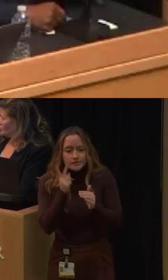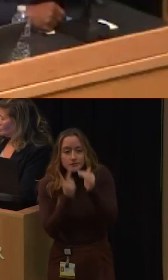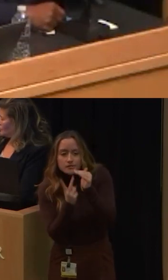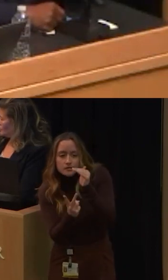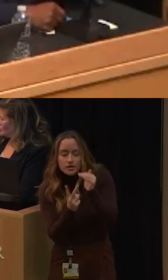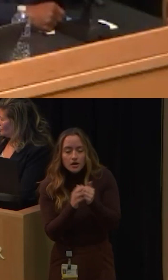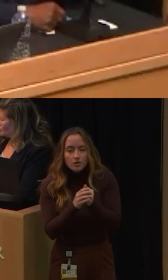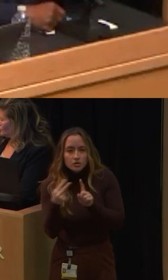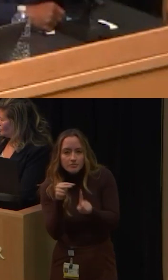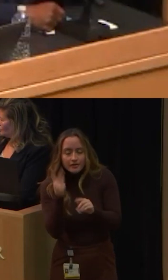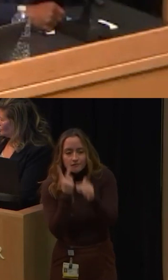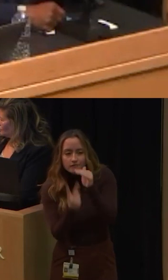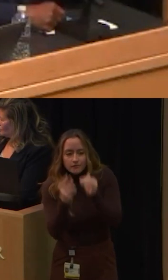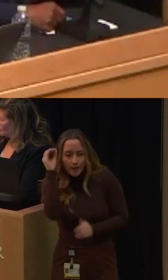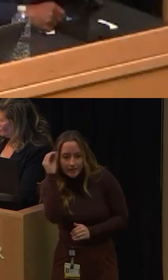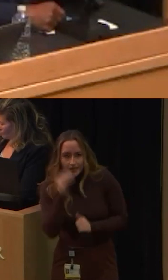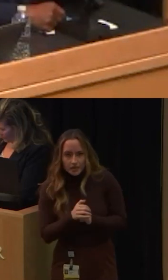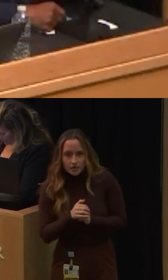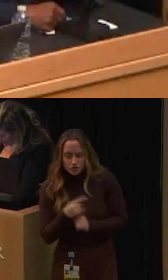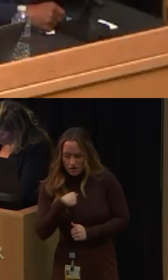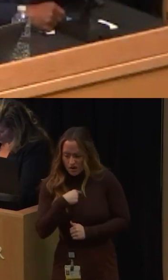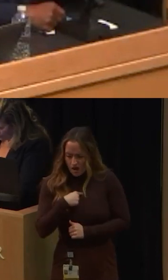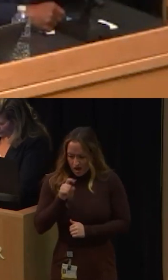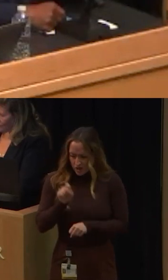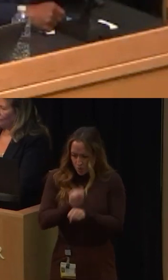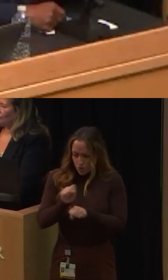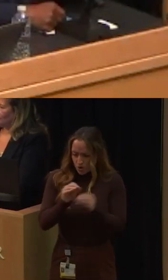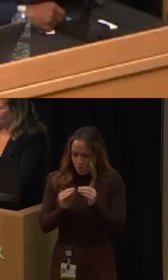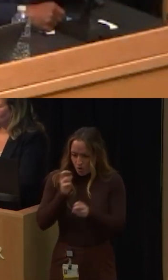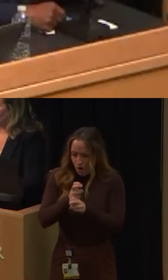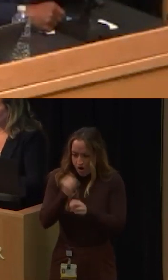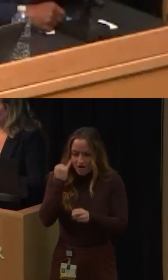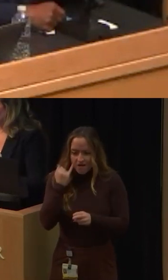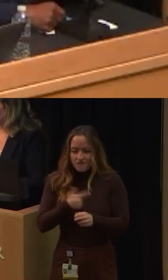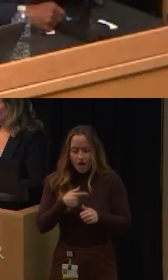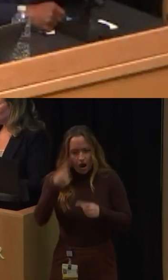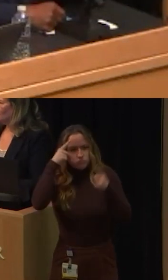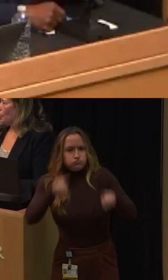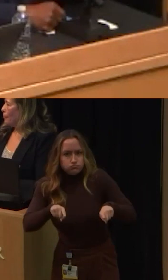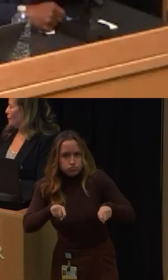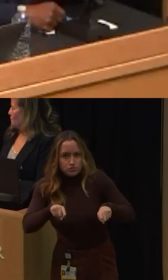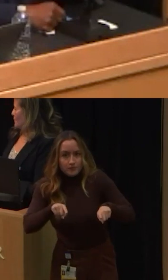"They assume that they will need to work harder "to come to consensus. "This logic helps explain